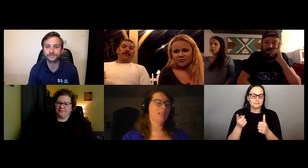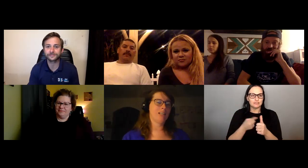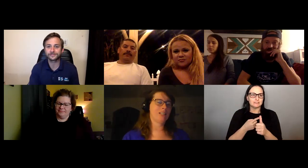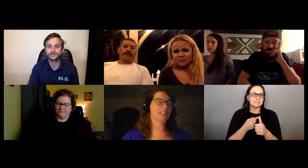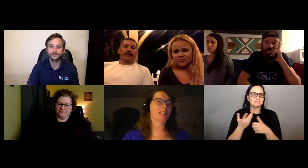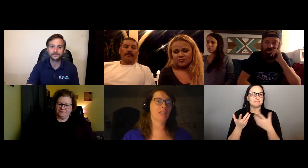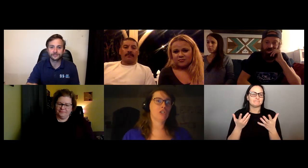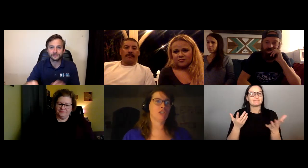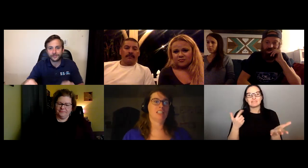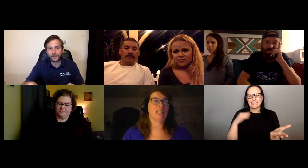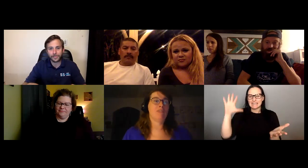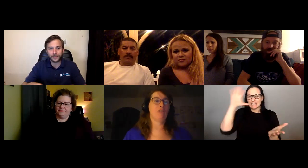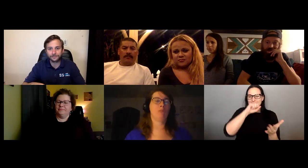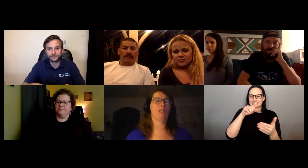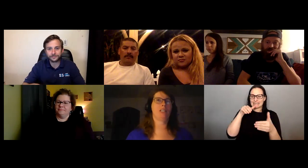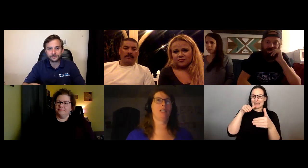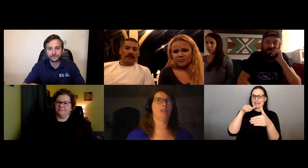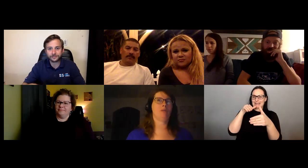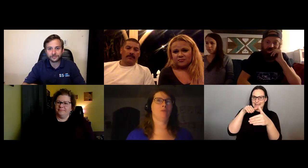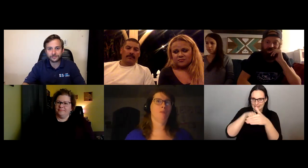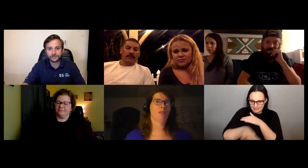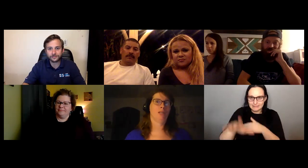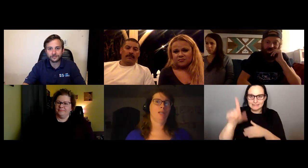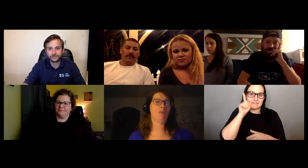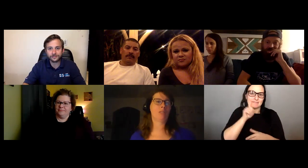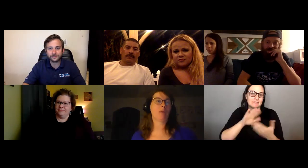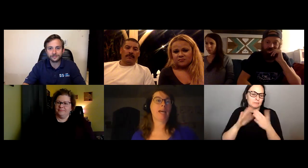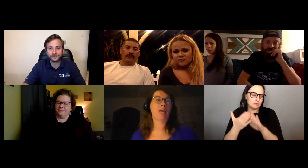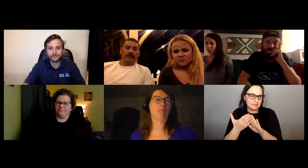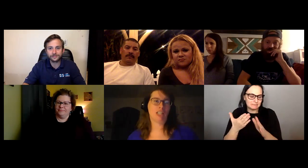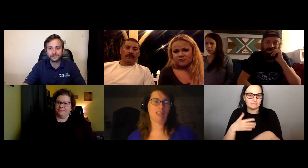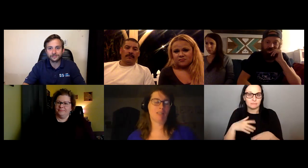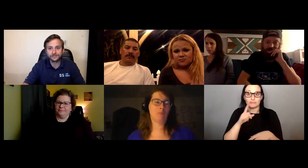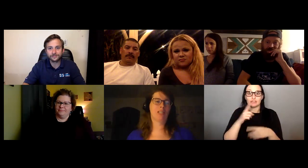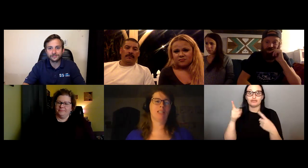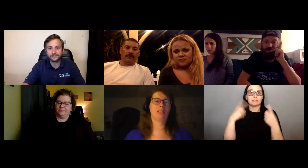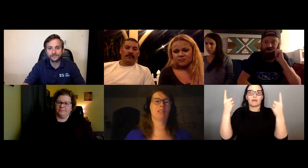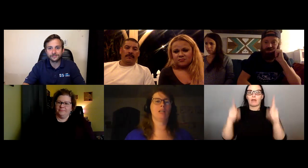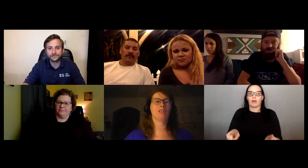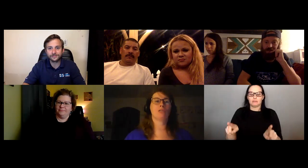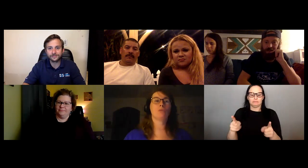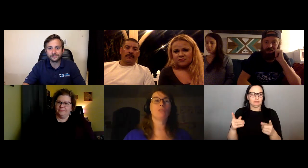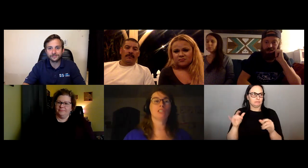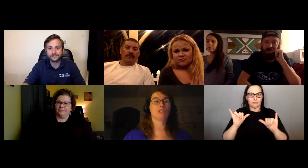i guess entered the deaf community it it was by happen chance because the